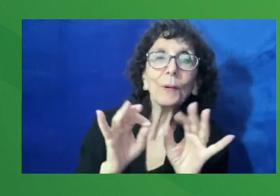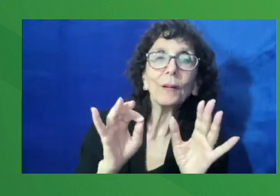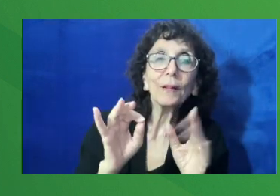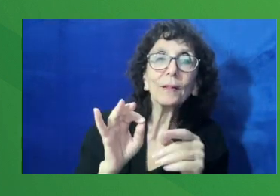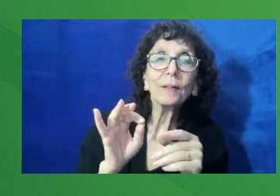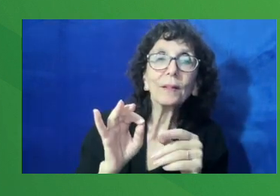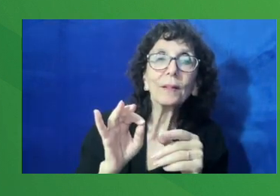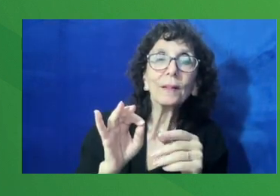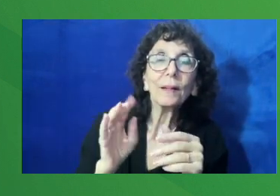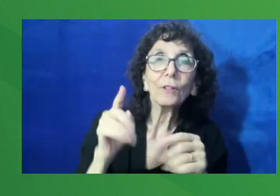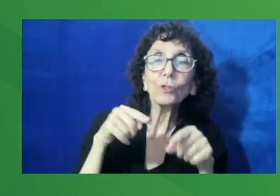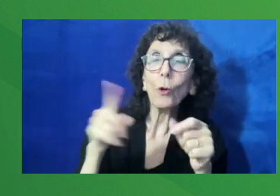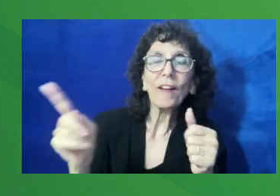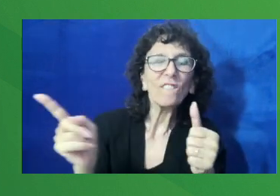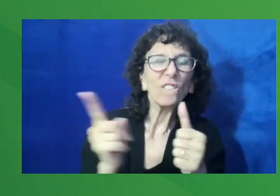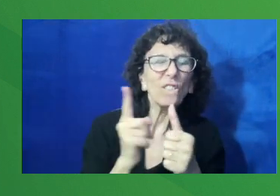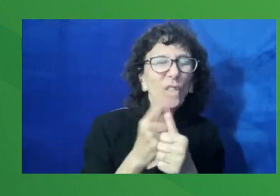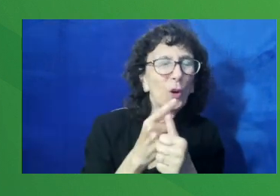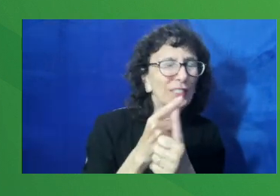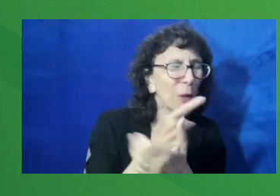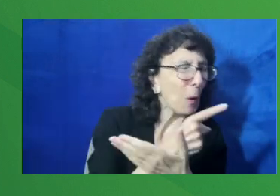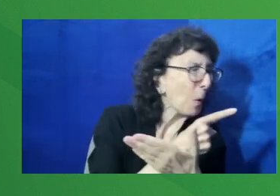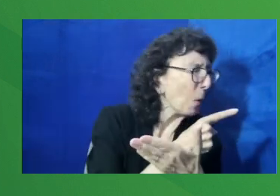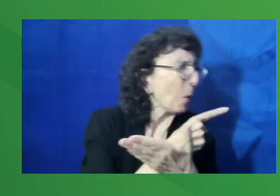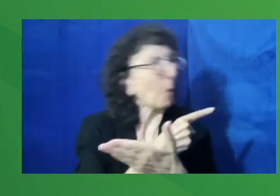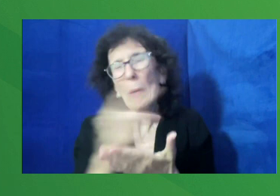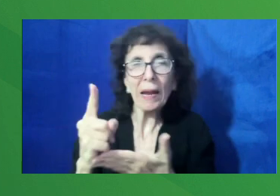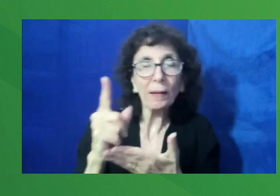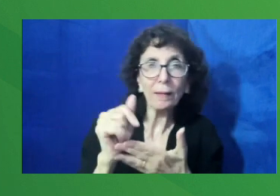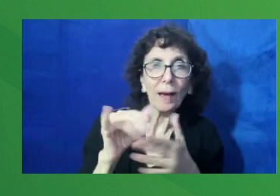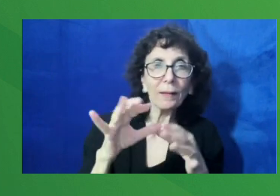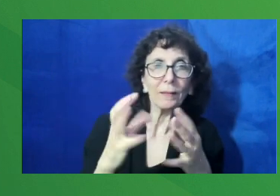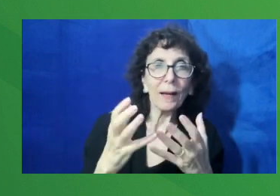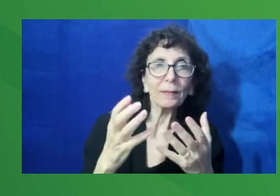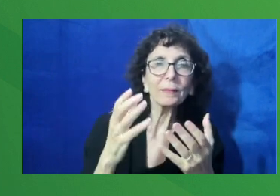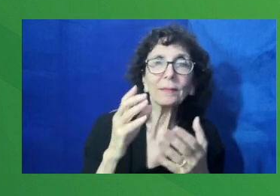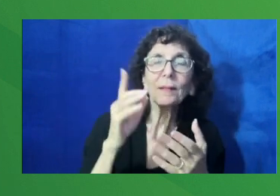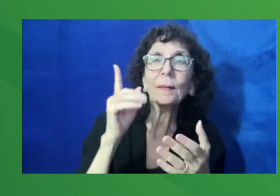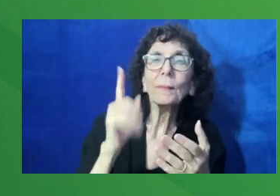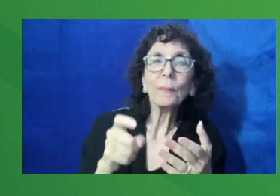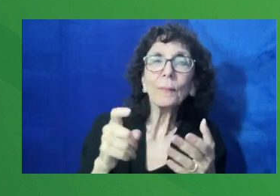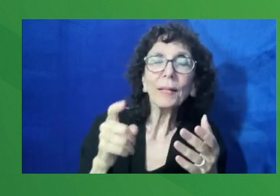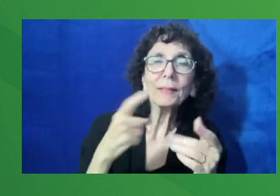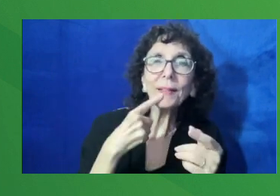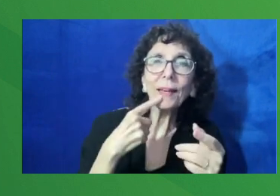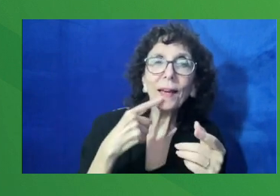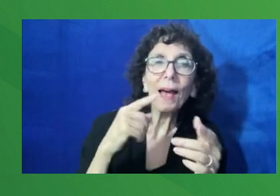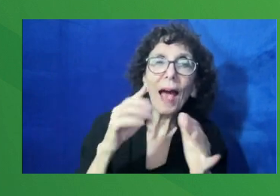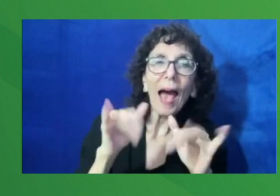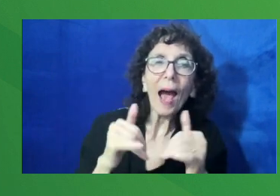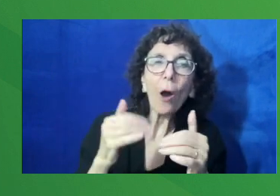the first week of the course to define how you wanna include sustainable living within